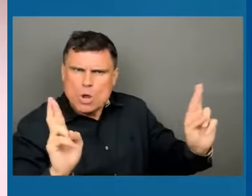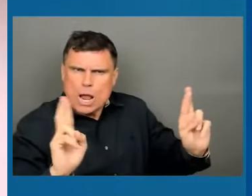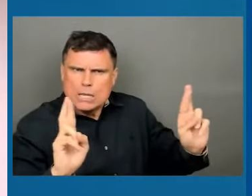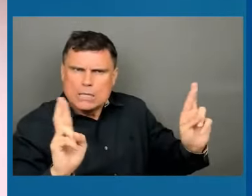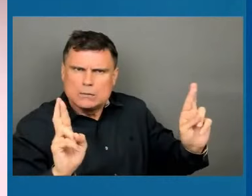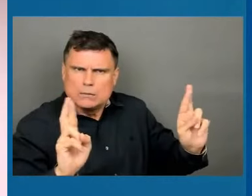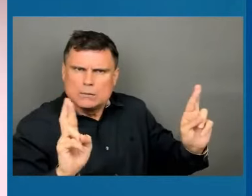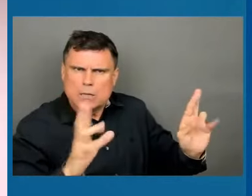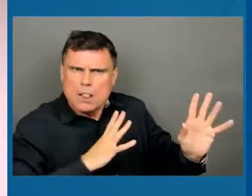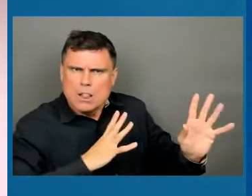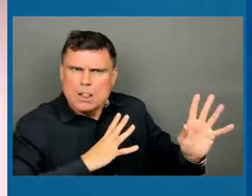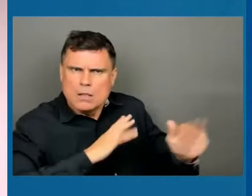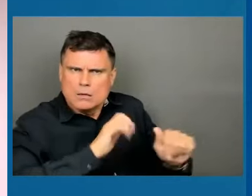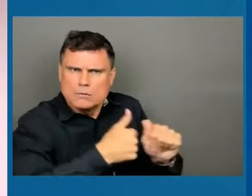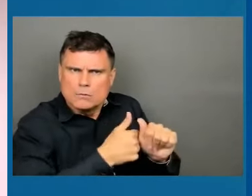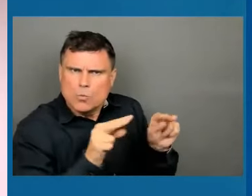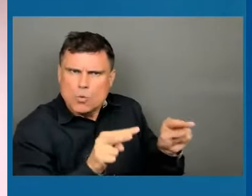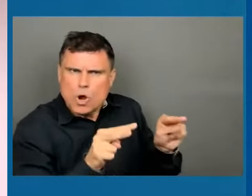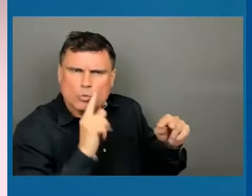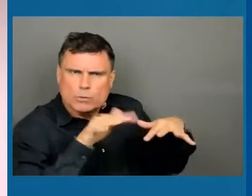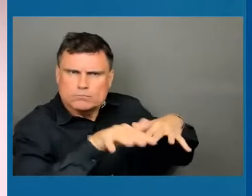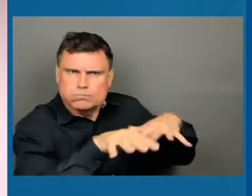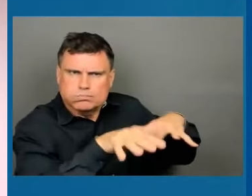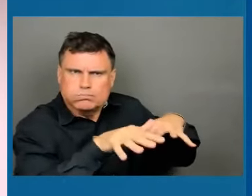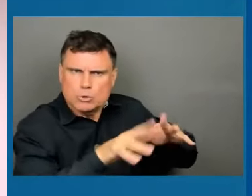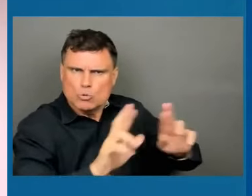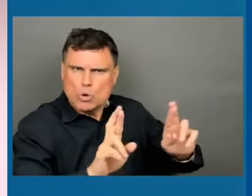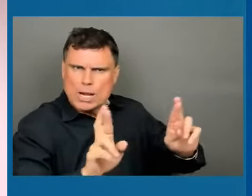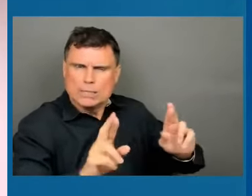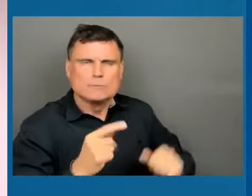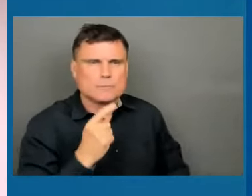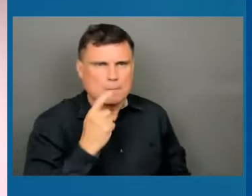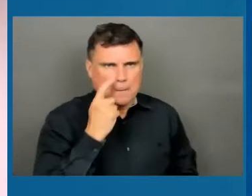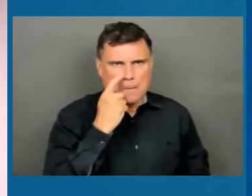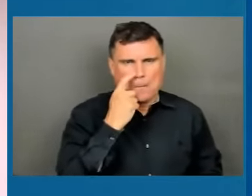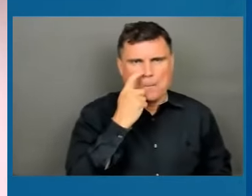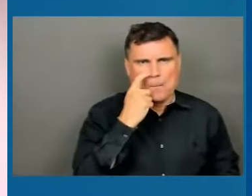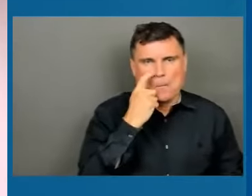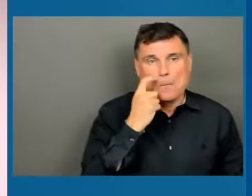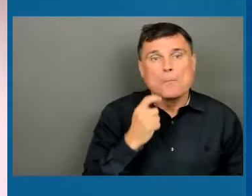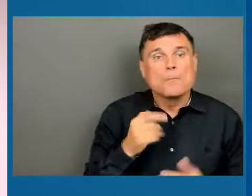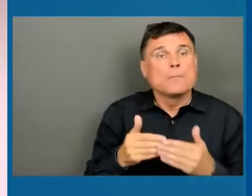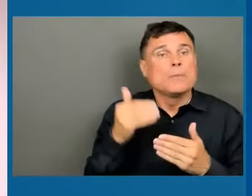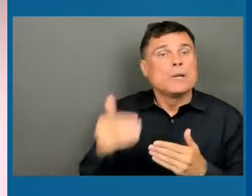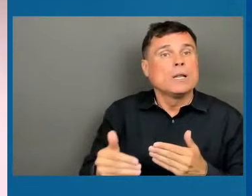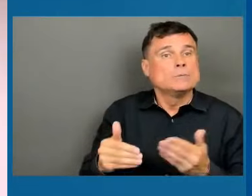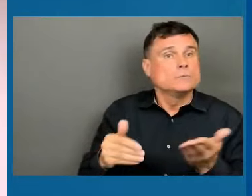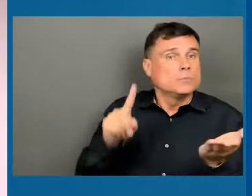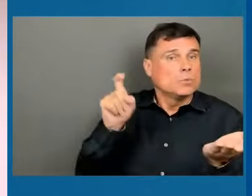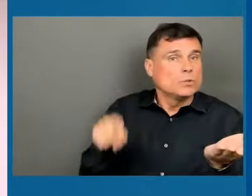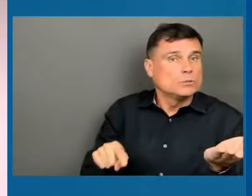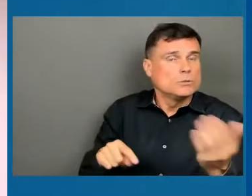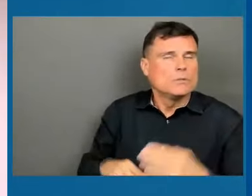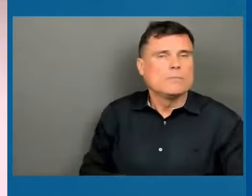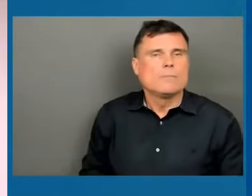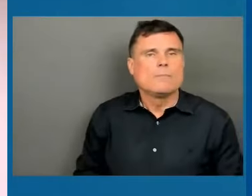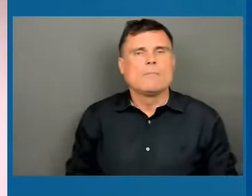Thank you. I just was wondering if we have a number. You mentioned some people have